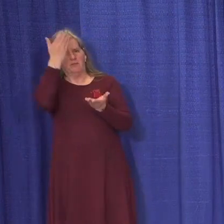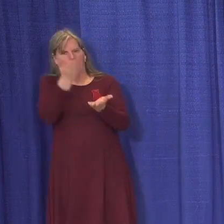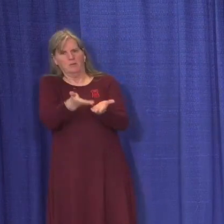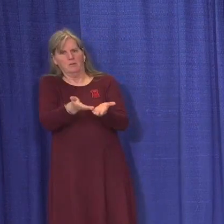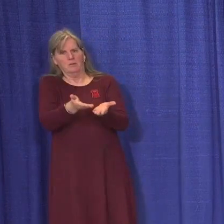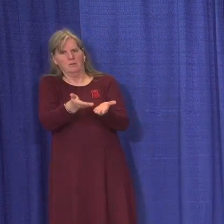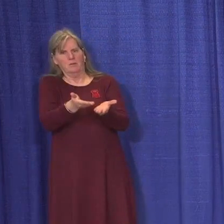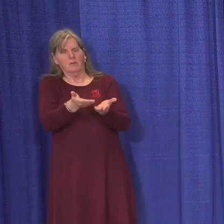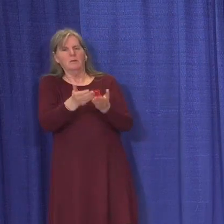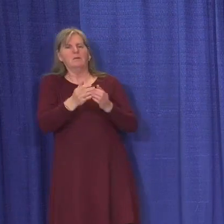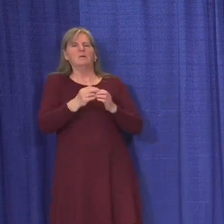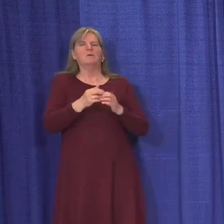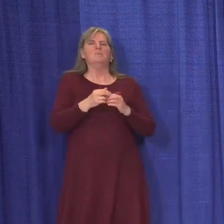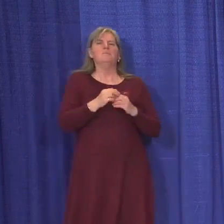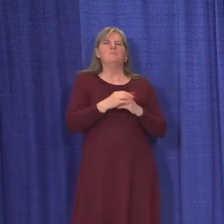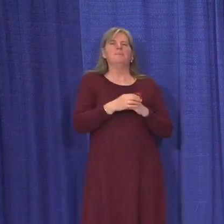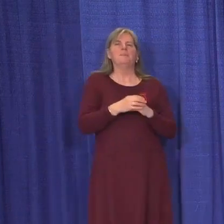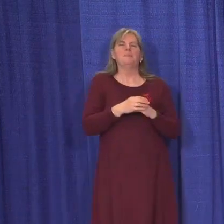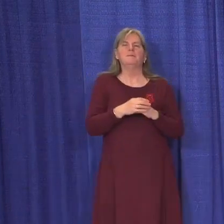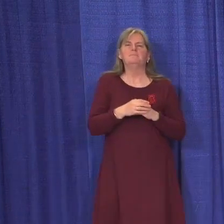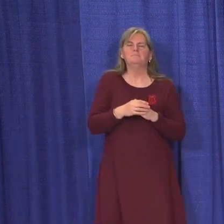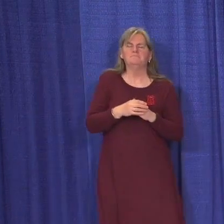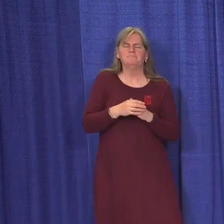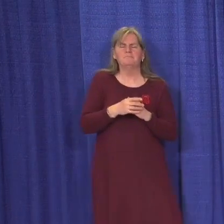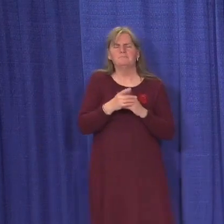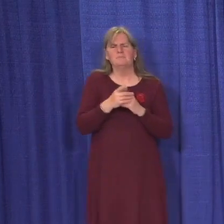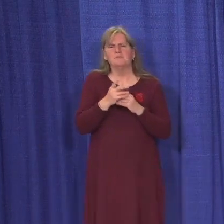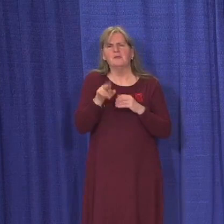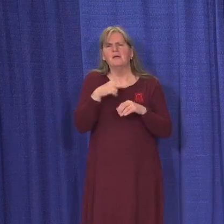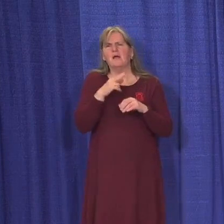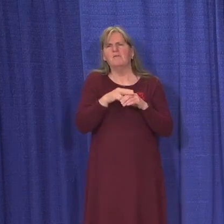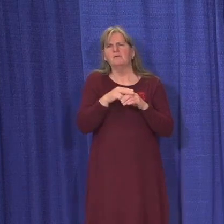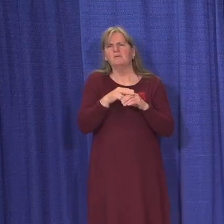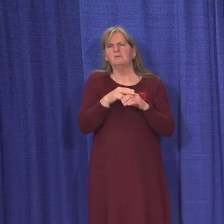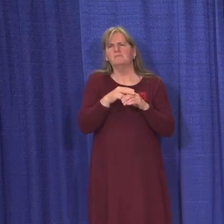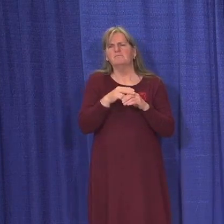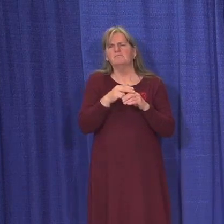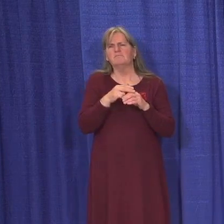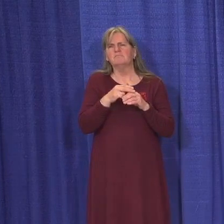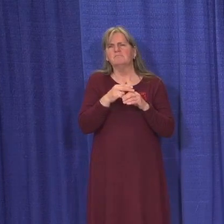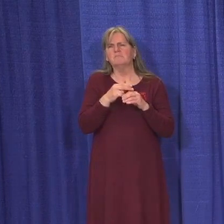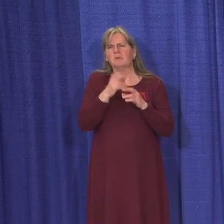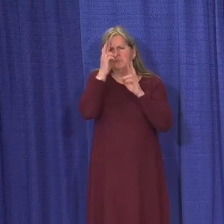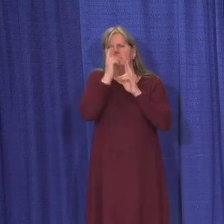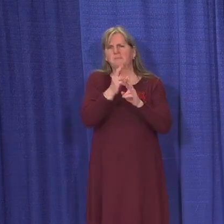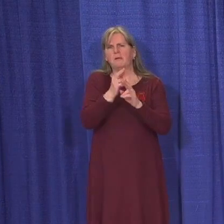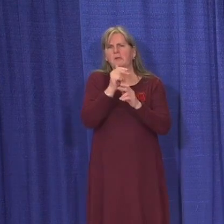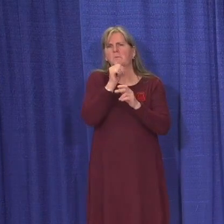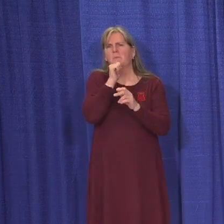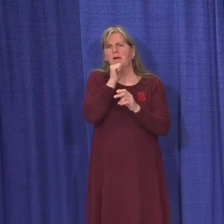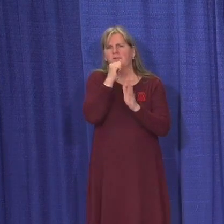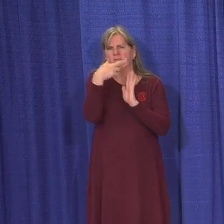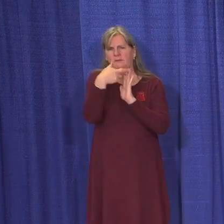entered into the panorama system so that information can be